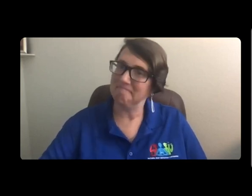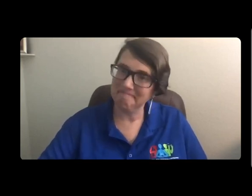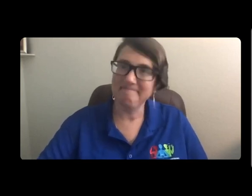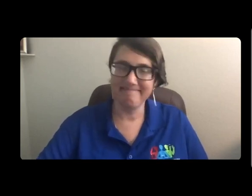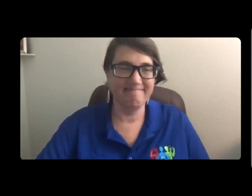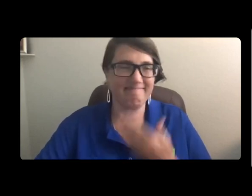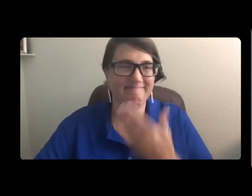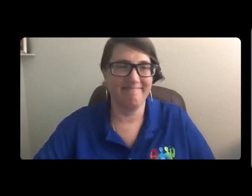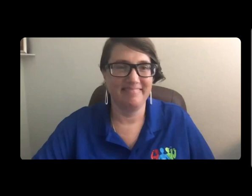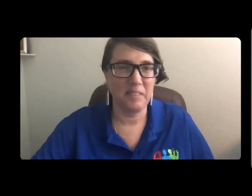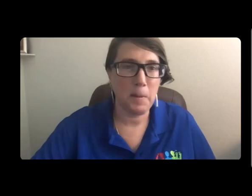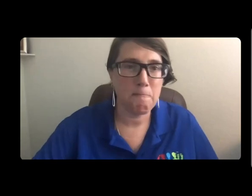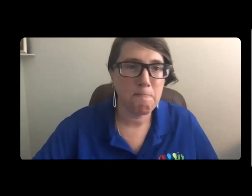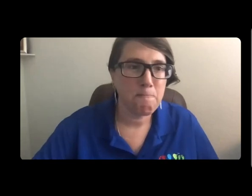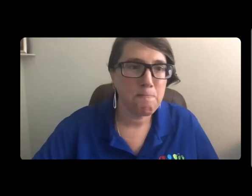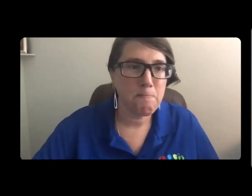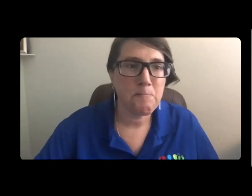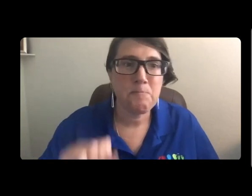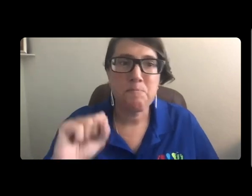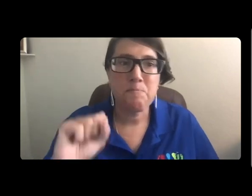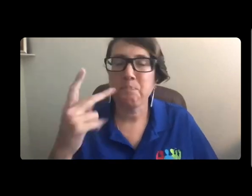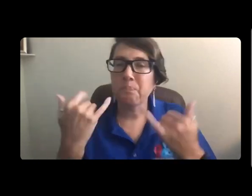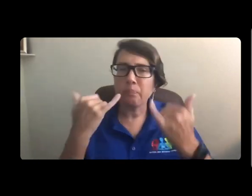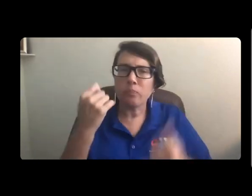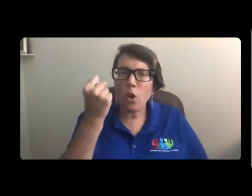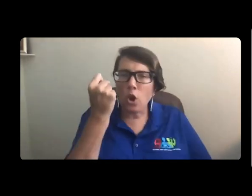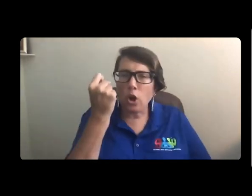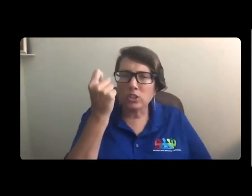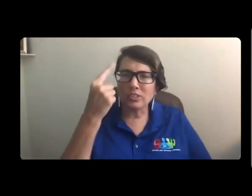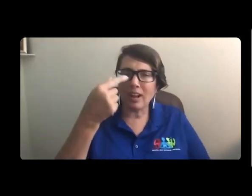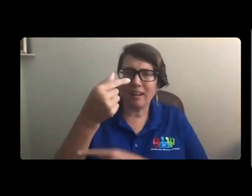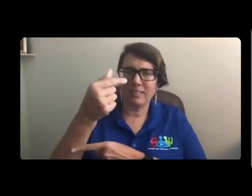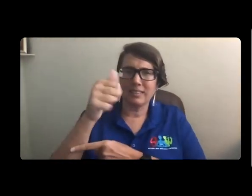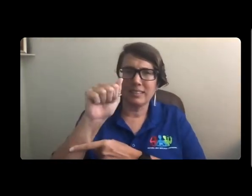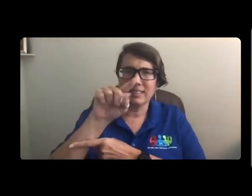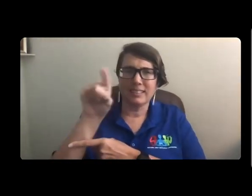science both of them as applied to education. Thank you.